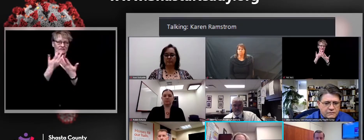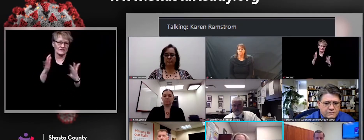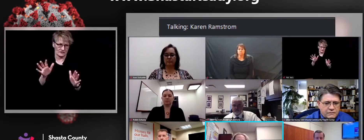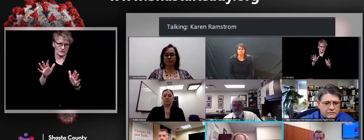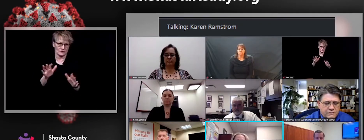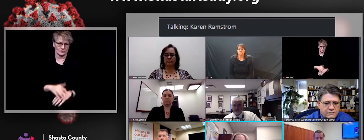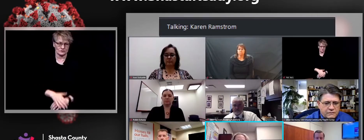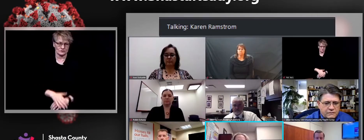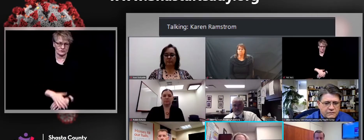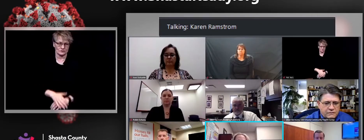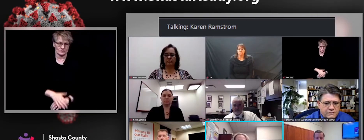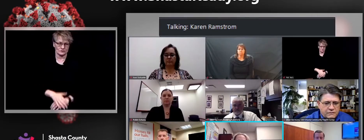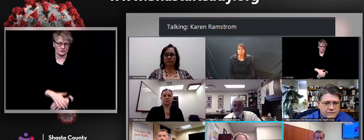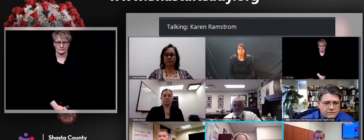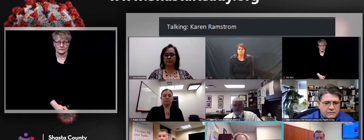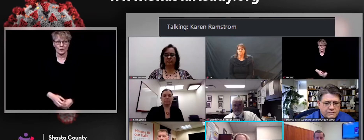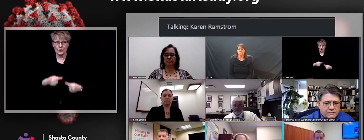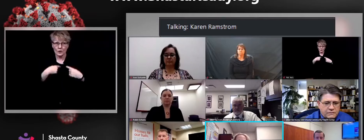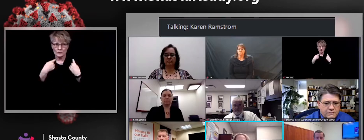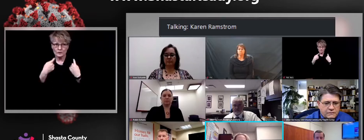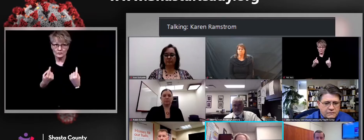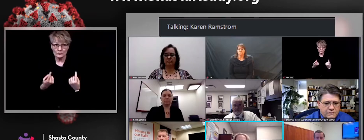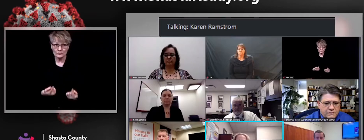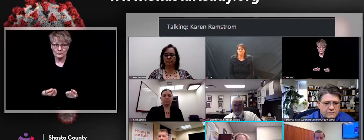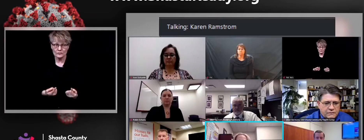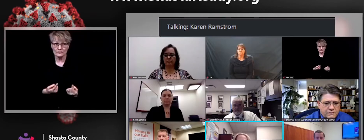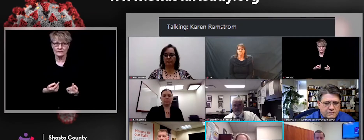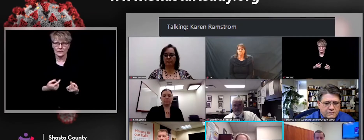state yet. We wait for guidance from the state health department based on our own situation in